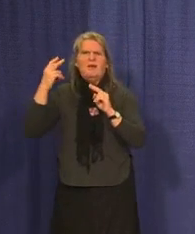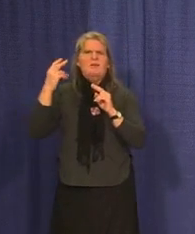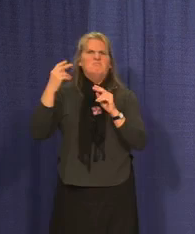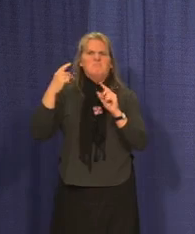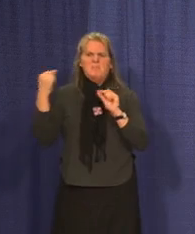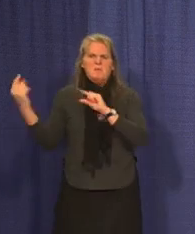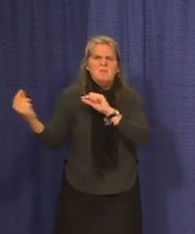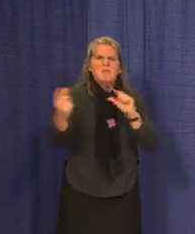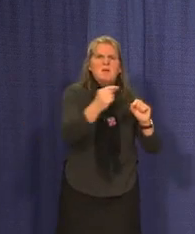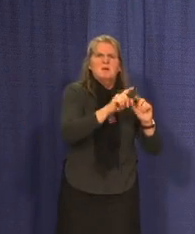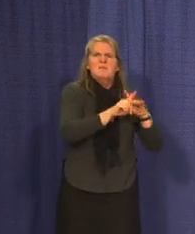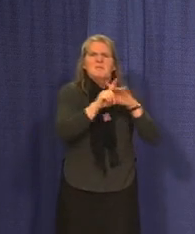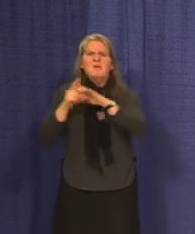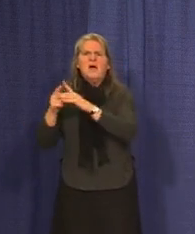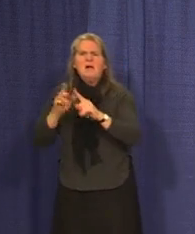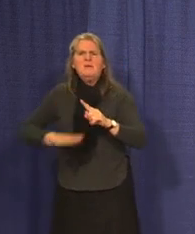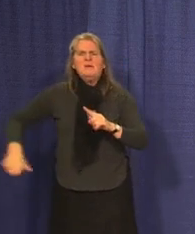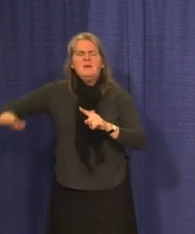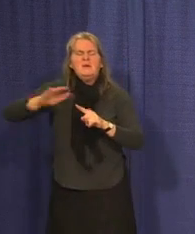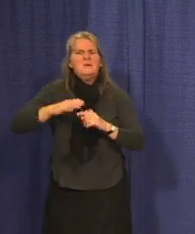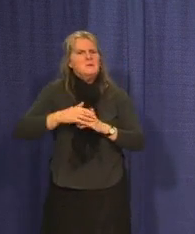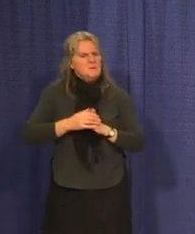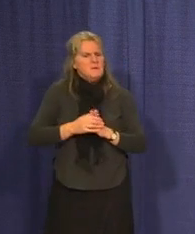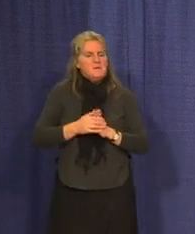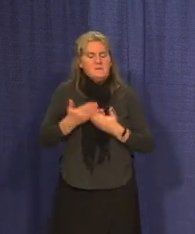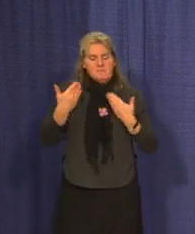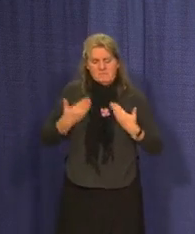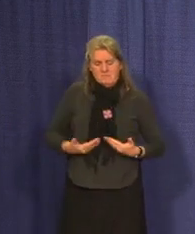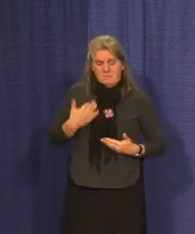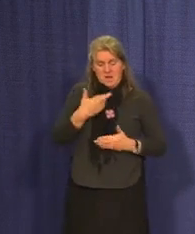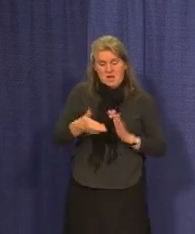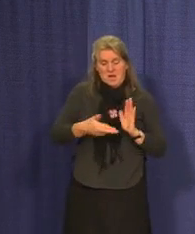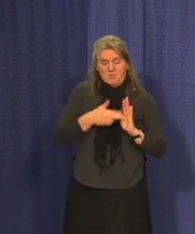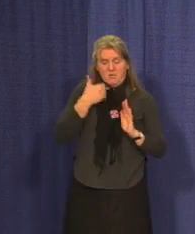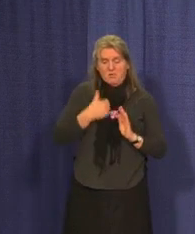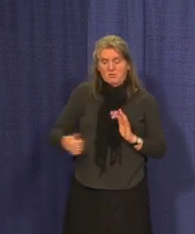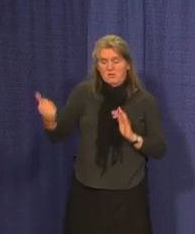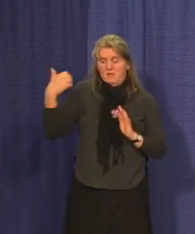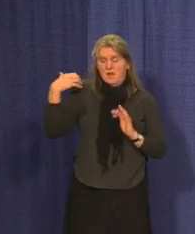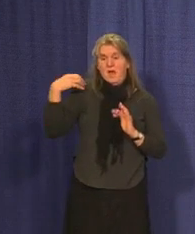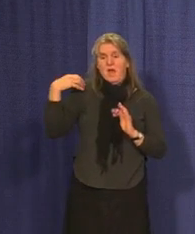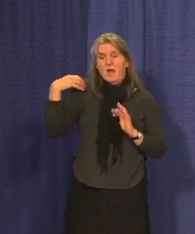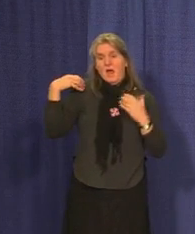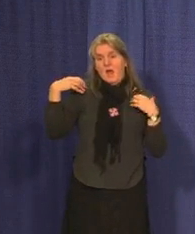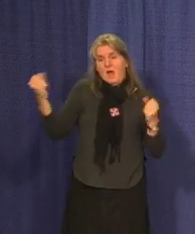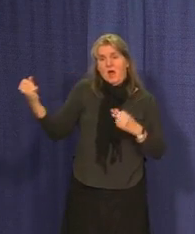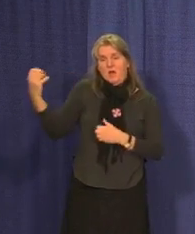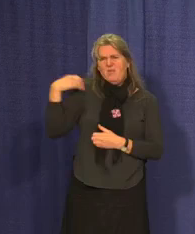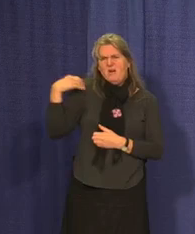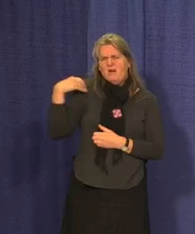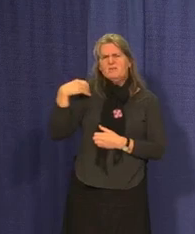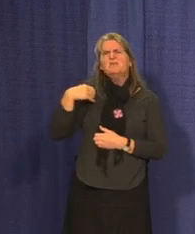also mentioned, and now many rumours that have been spreading. And as the CMO H., I ask that